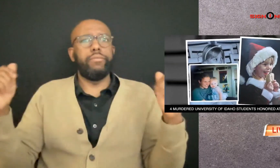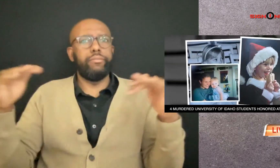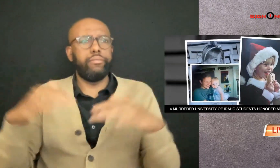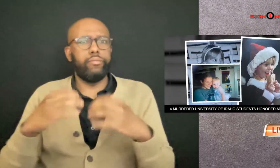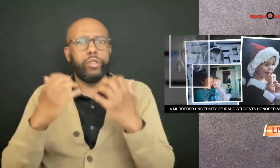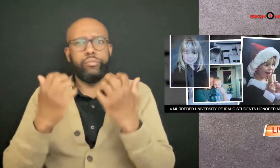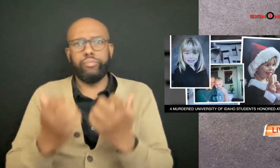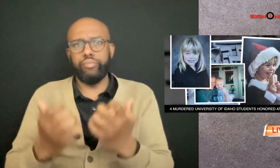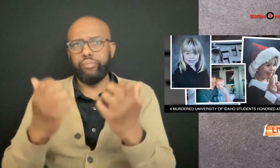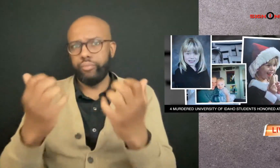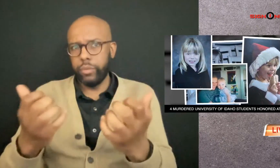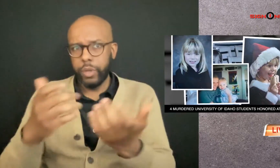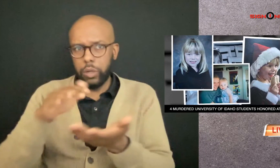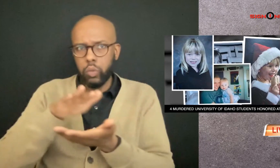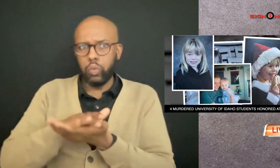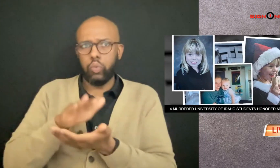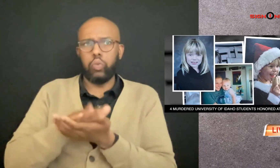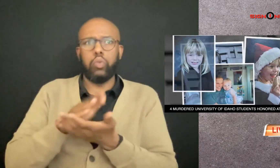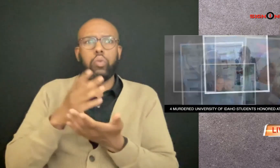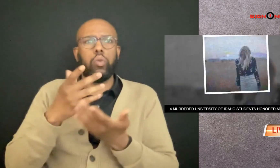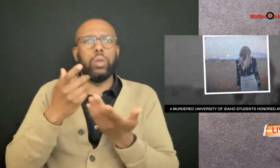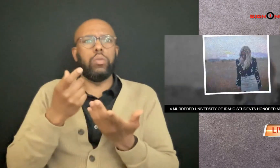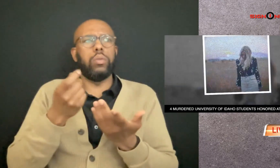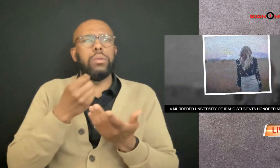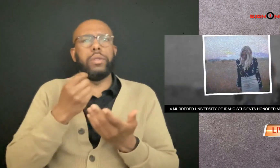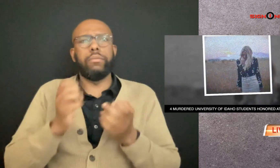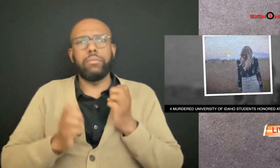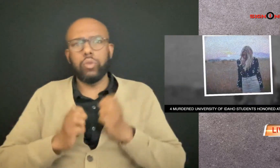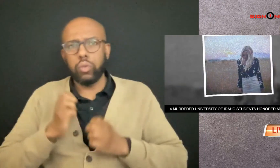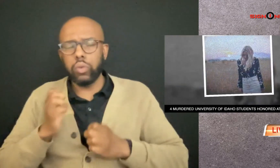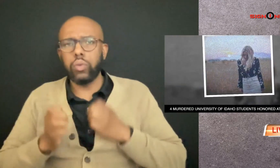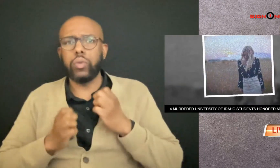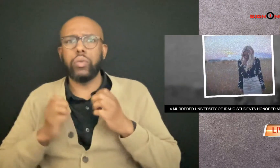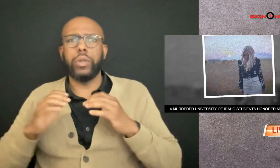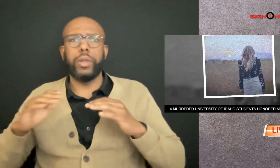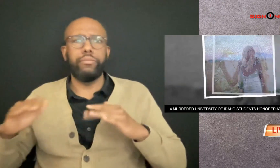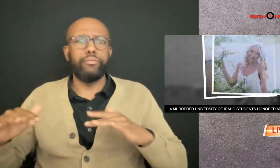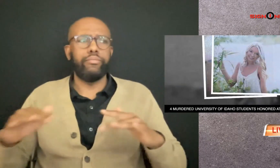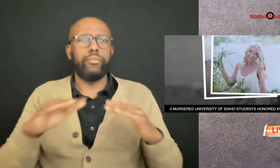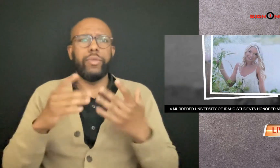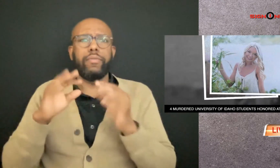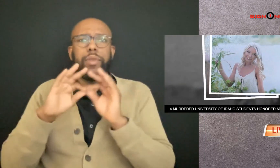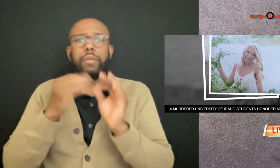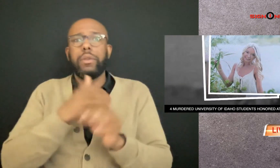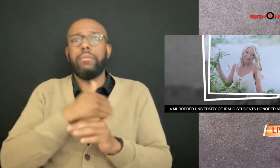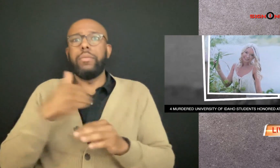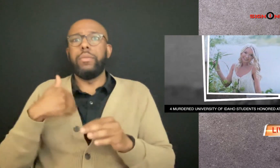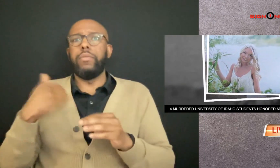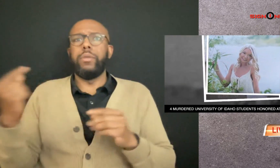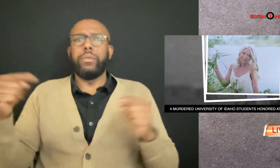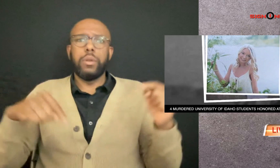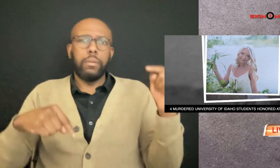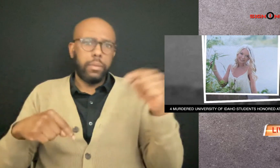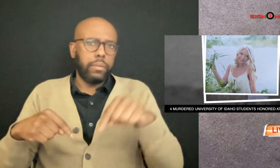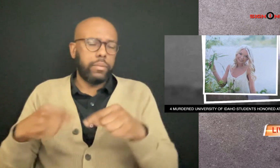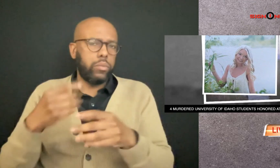this past weekend was a spring commencement at the school there were so many emotions